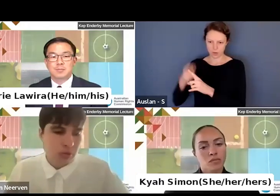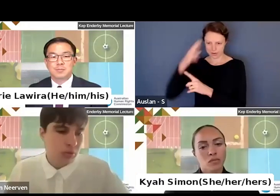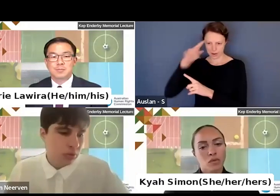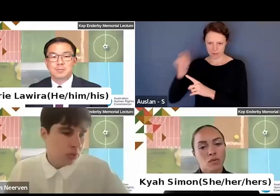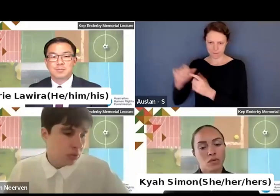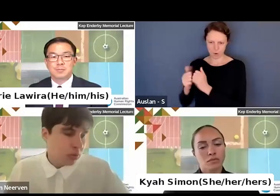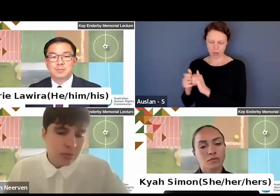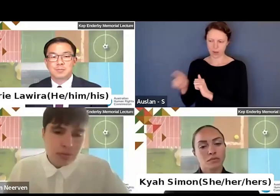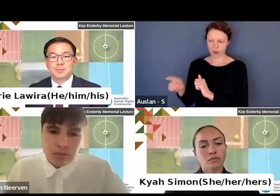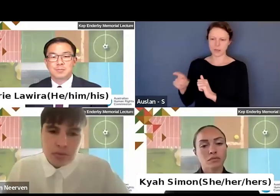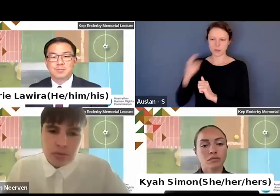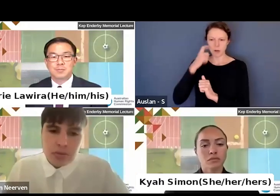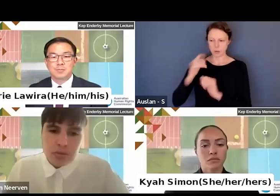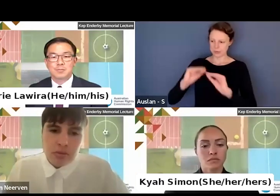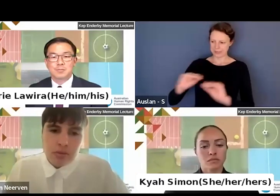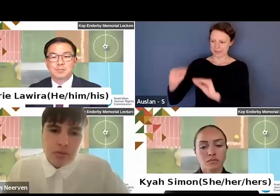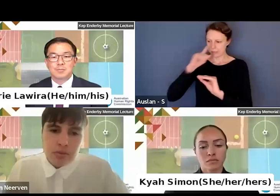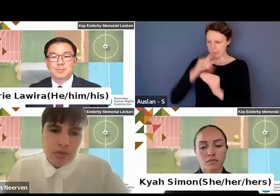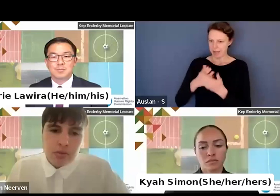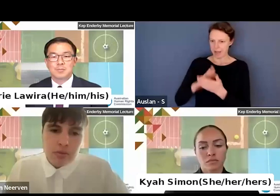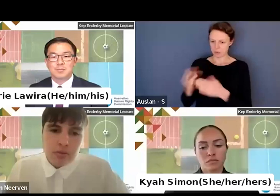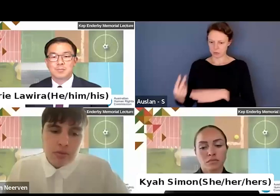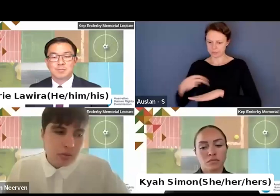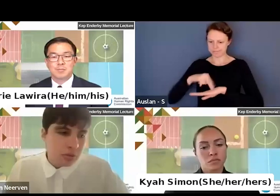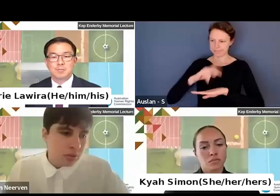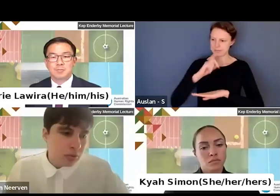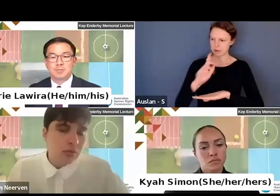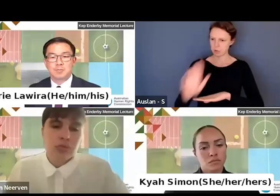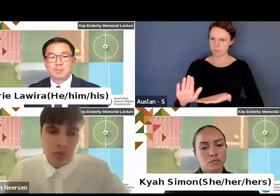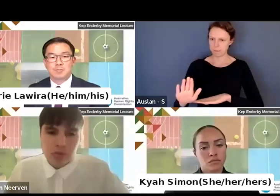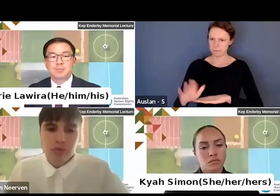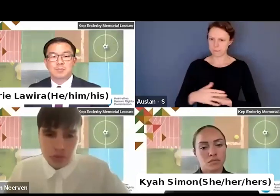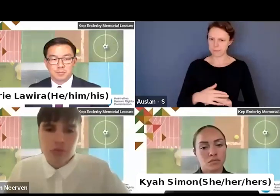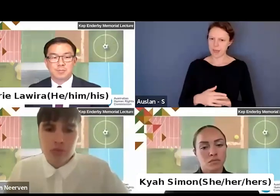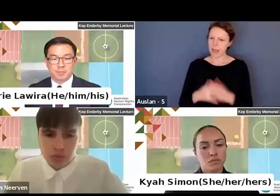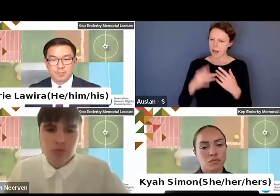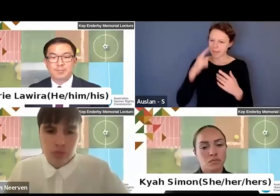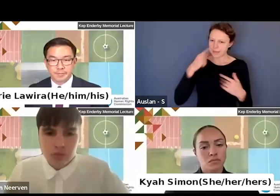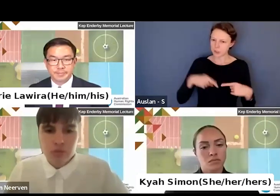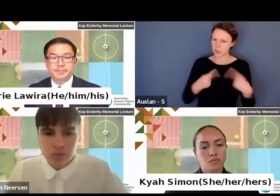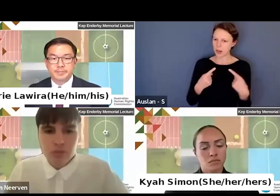I think one of the challenging things is when you encounter racism, you don't know what to do and it's shocking